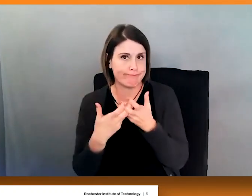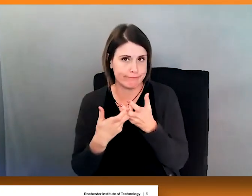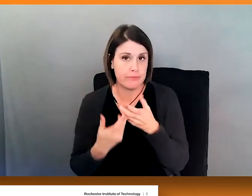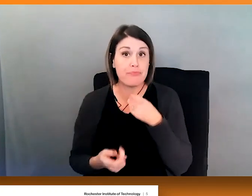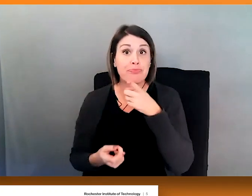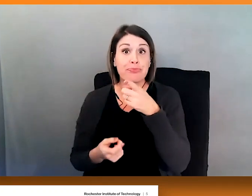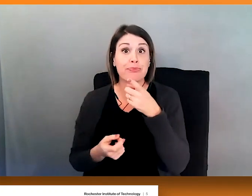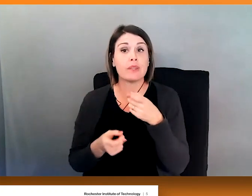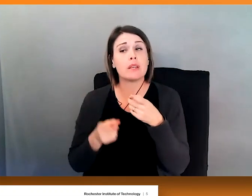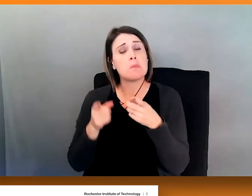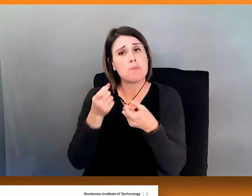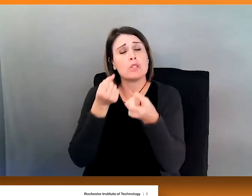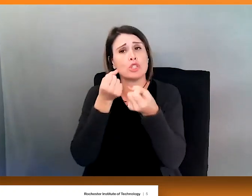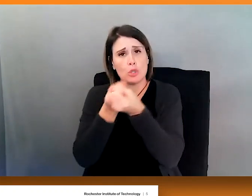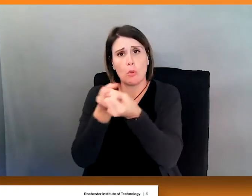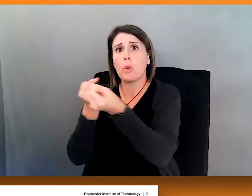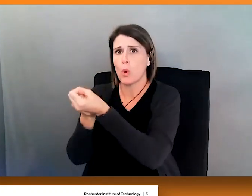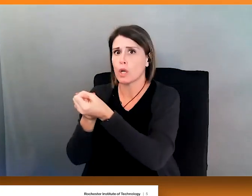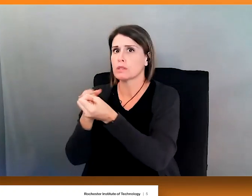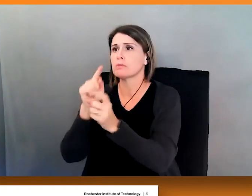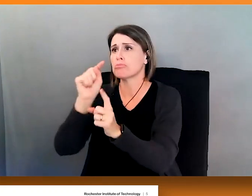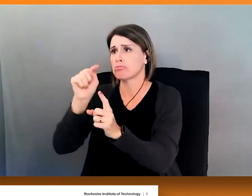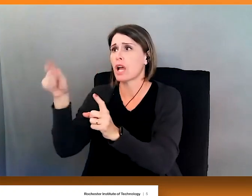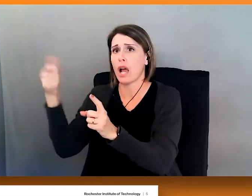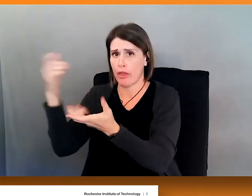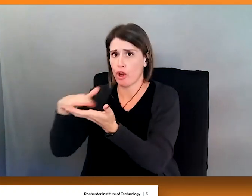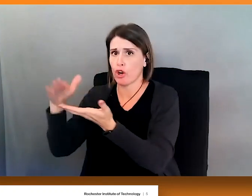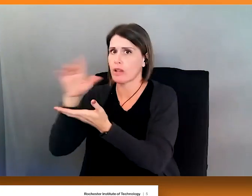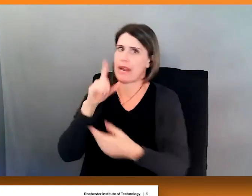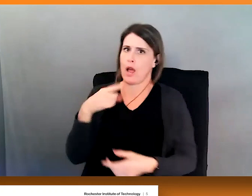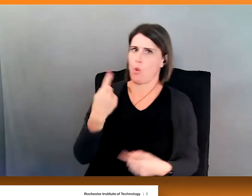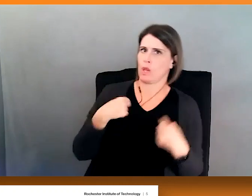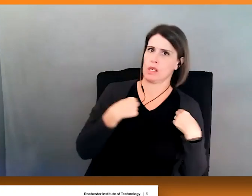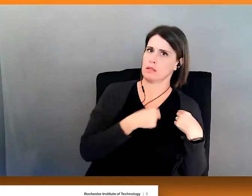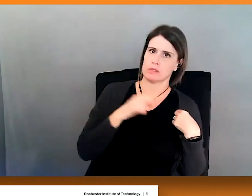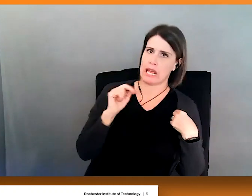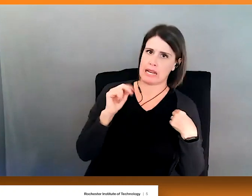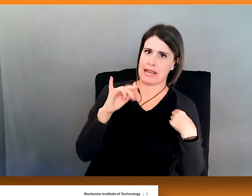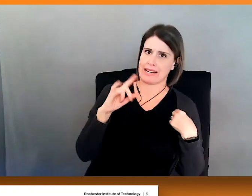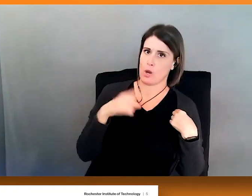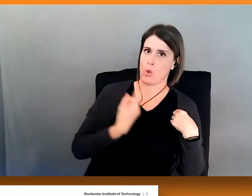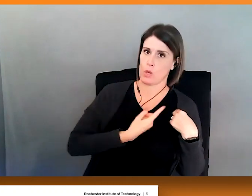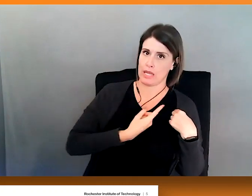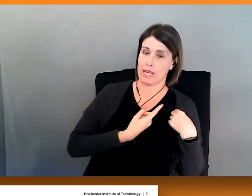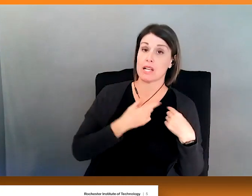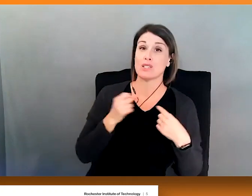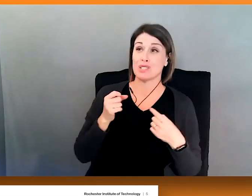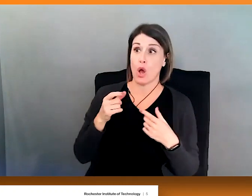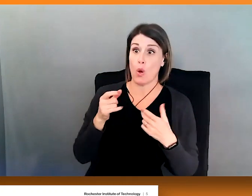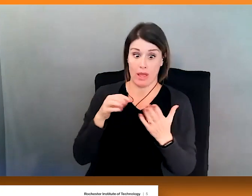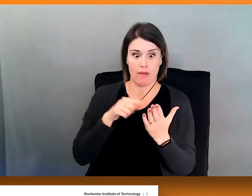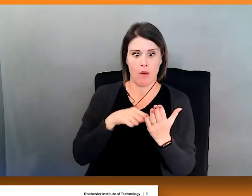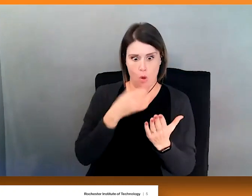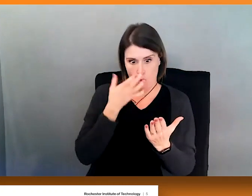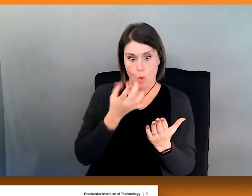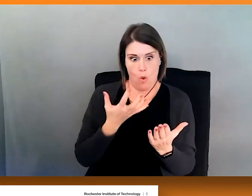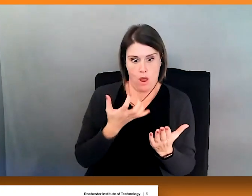He supports other colleges, not just NTID, so that's why we want to get these on his radar